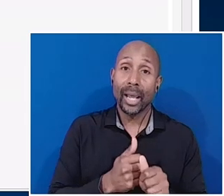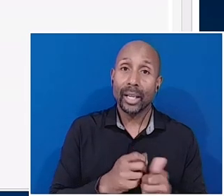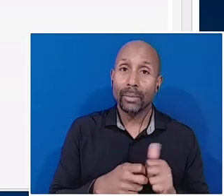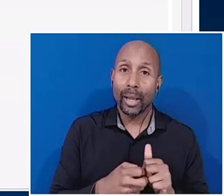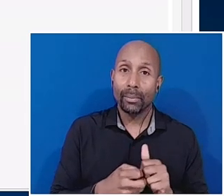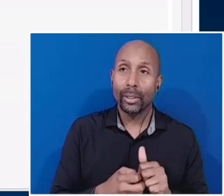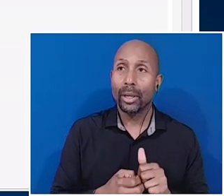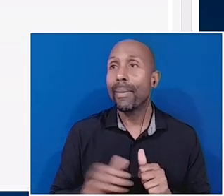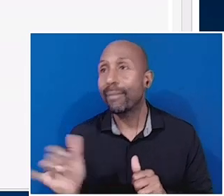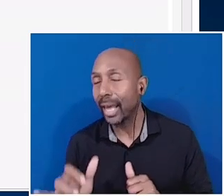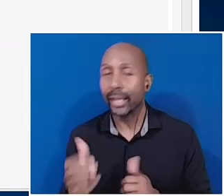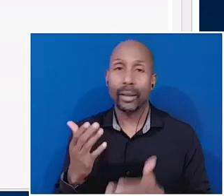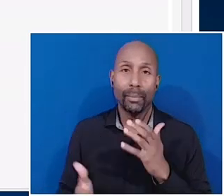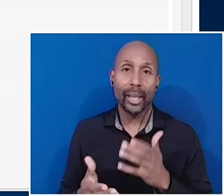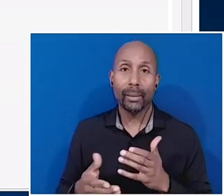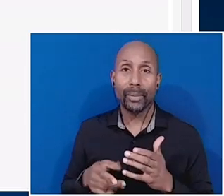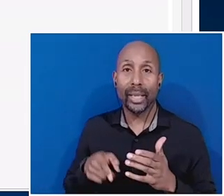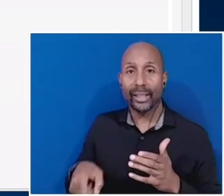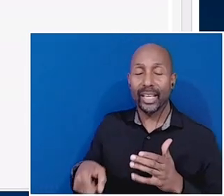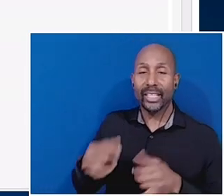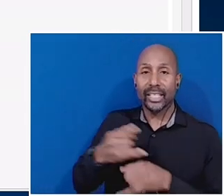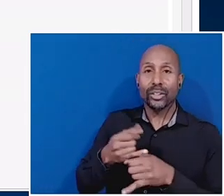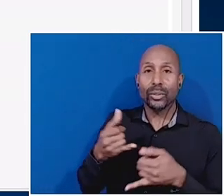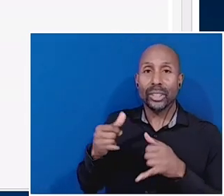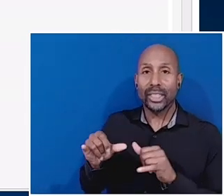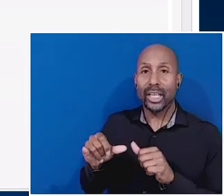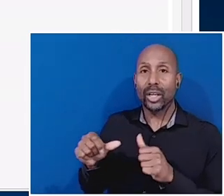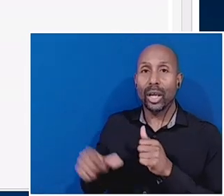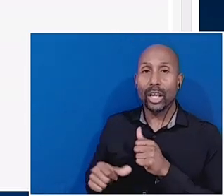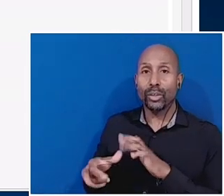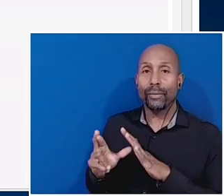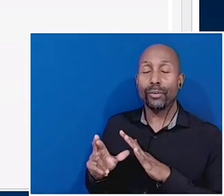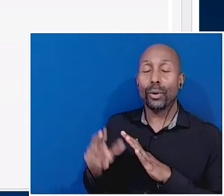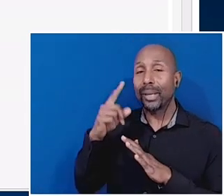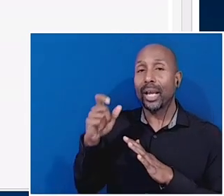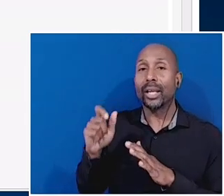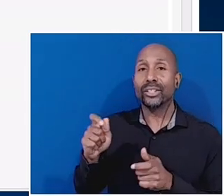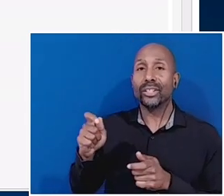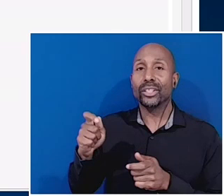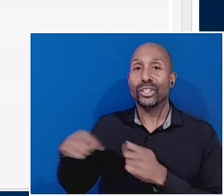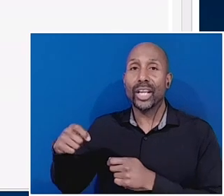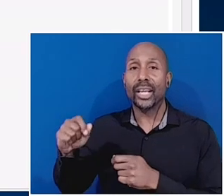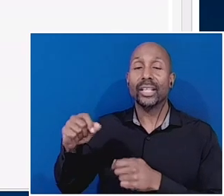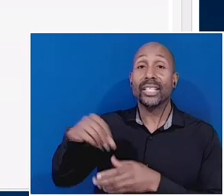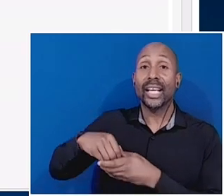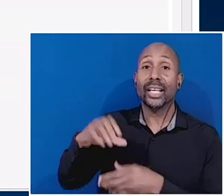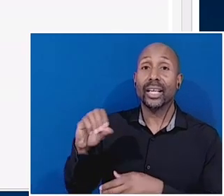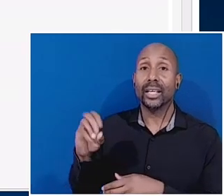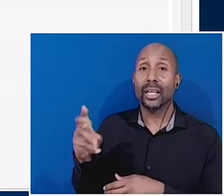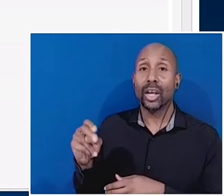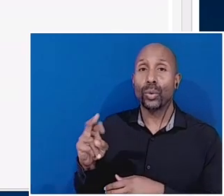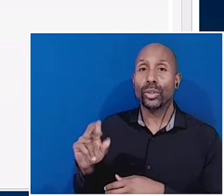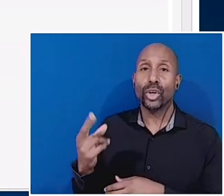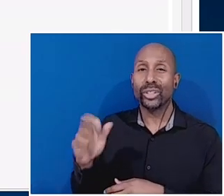under review from a change in ownership. But all of these things are things that are demonstrably risks to consumers